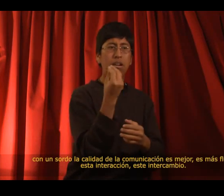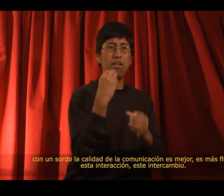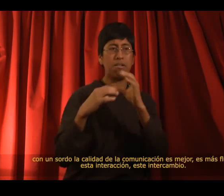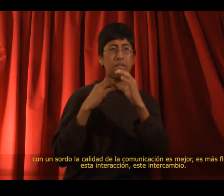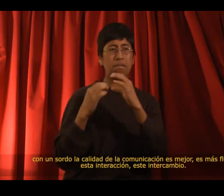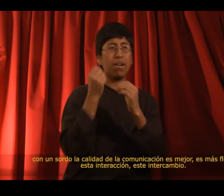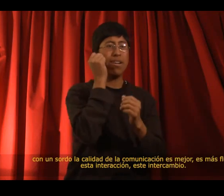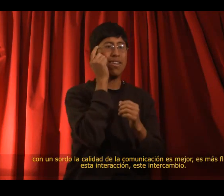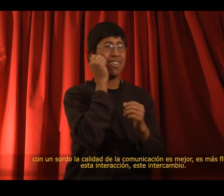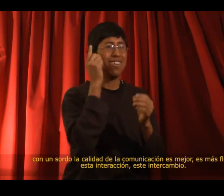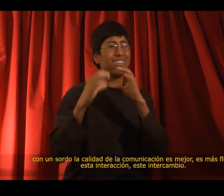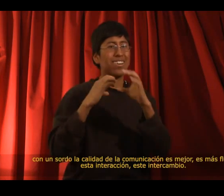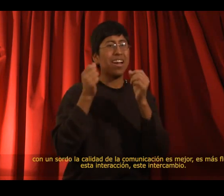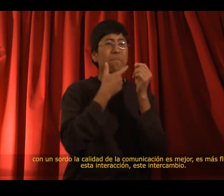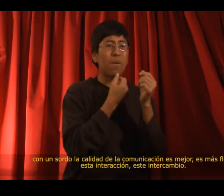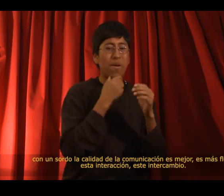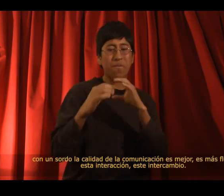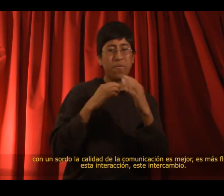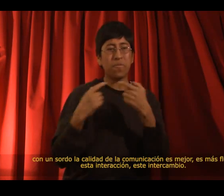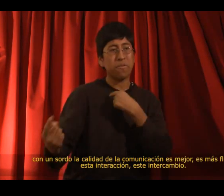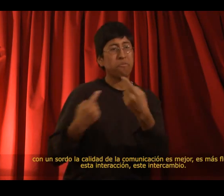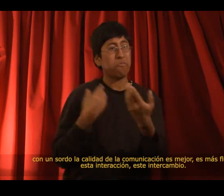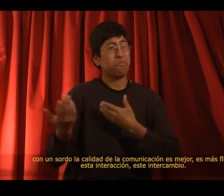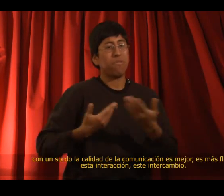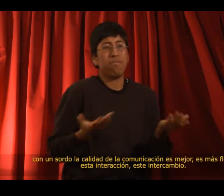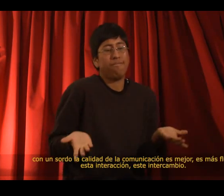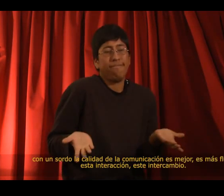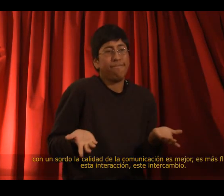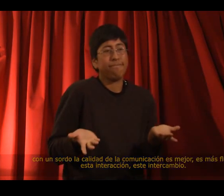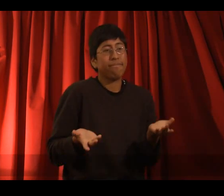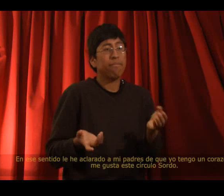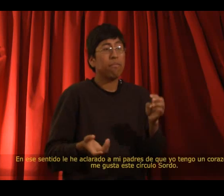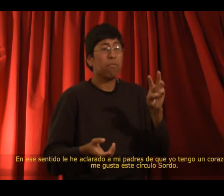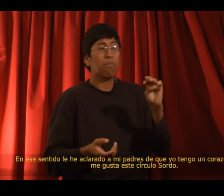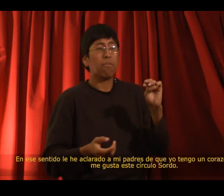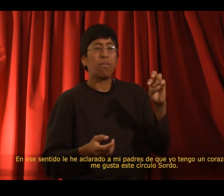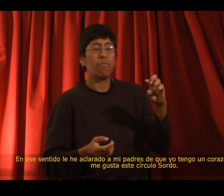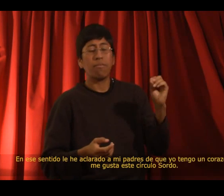With a deaf person, we can understand each other very well and very easily.